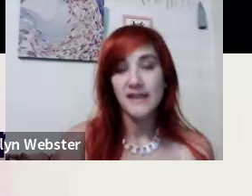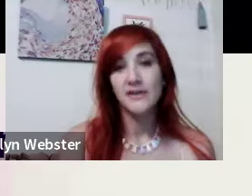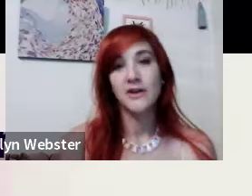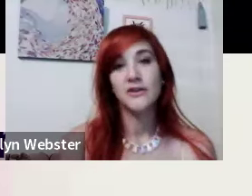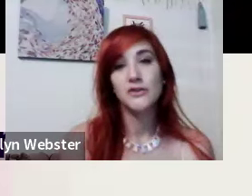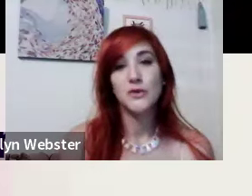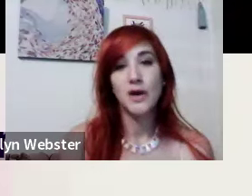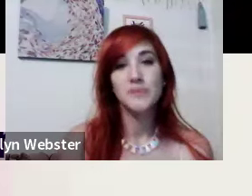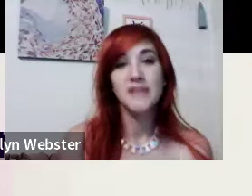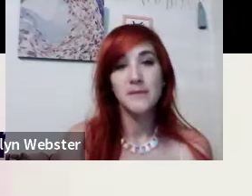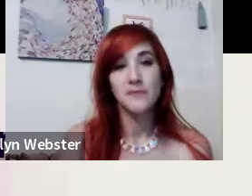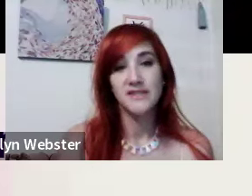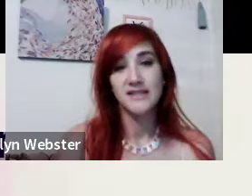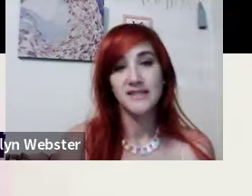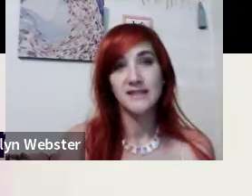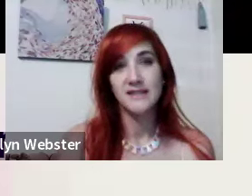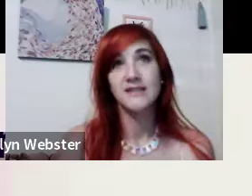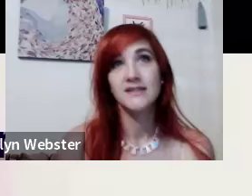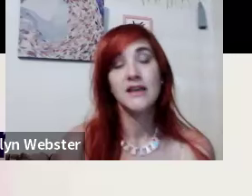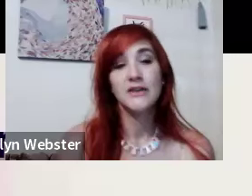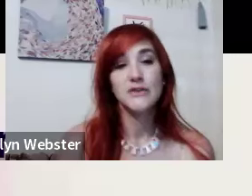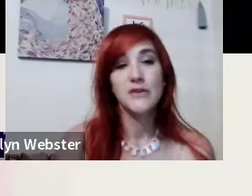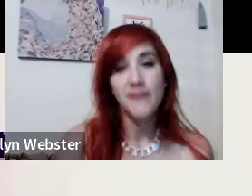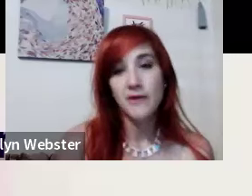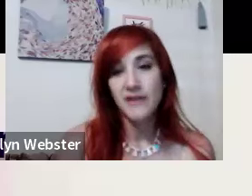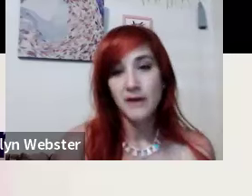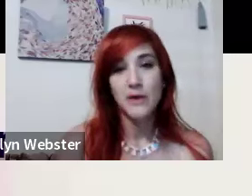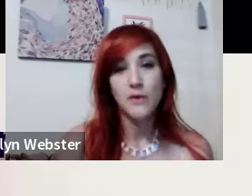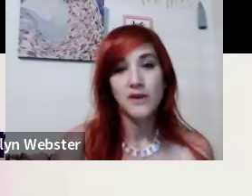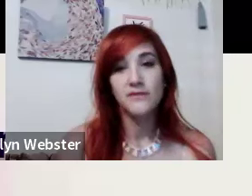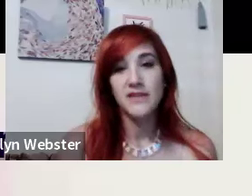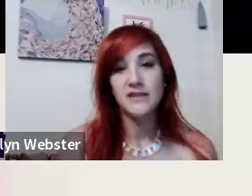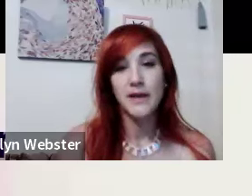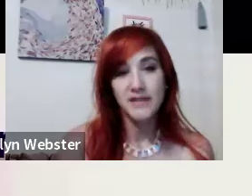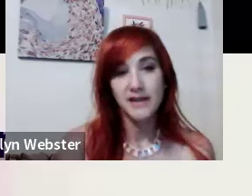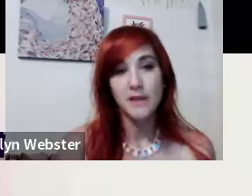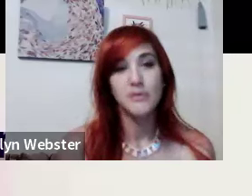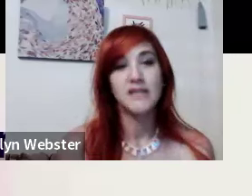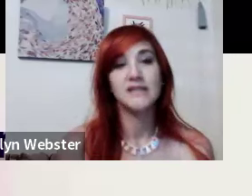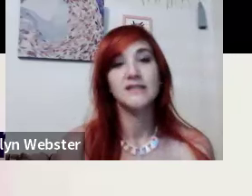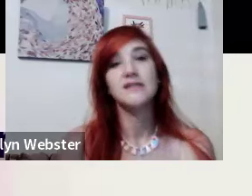together to help set me up for success. They found out one of these BioTech tech communities